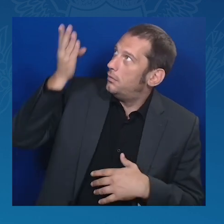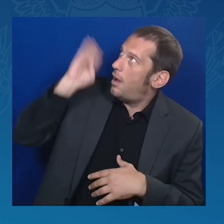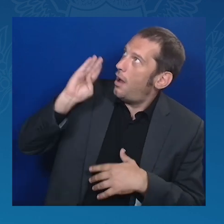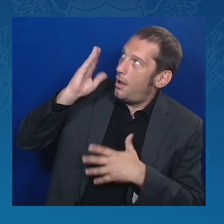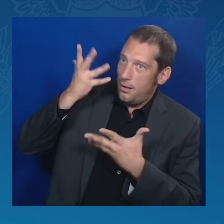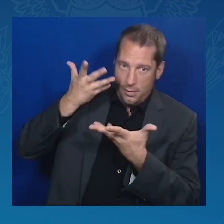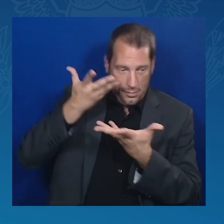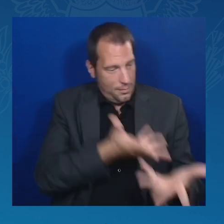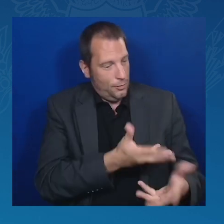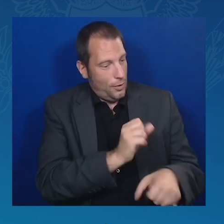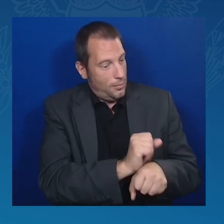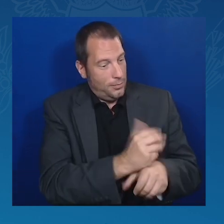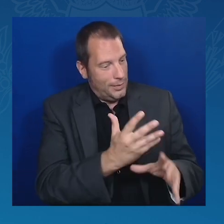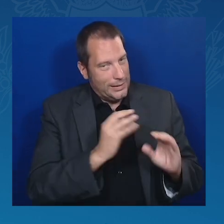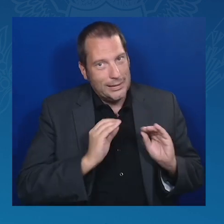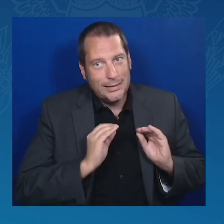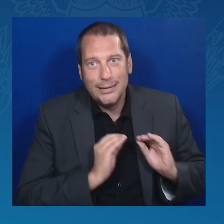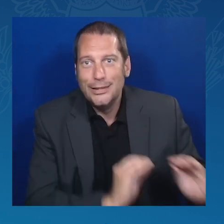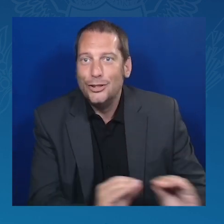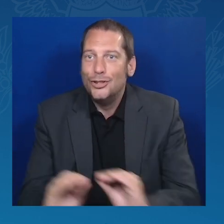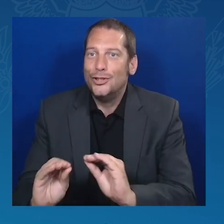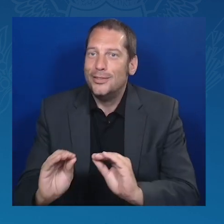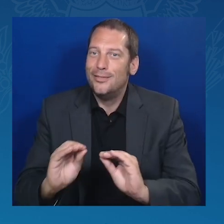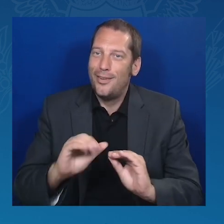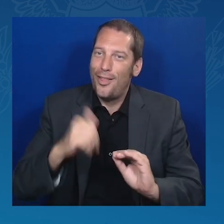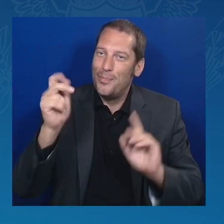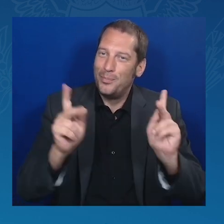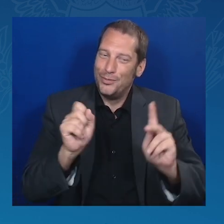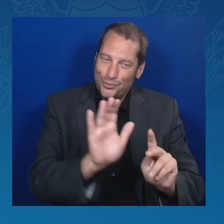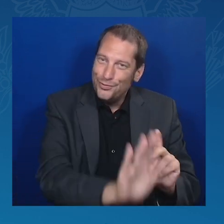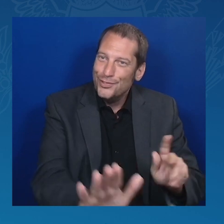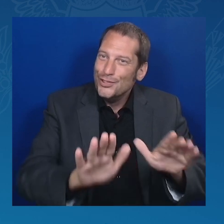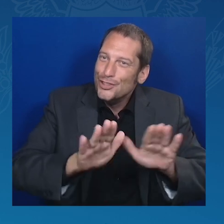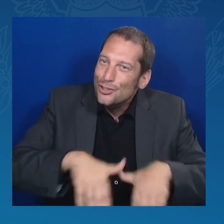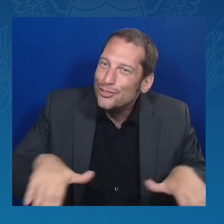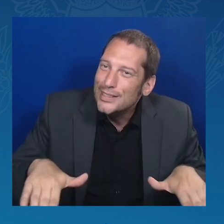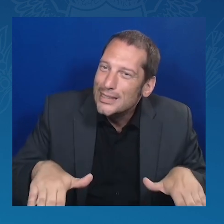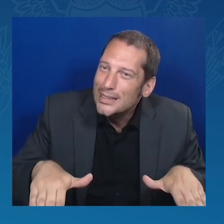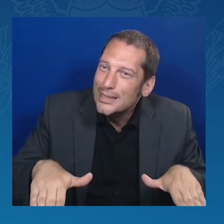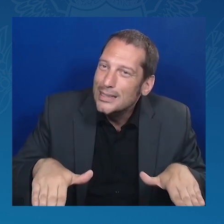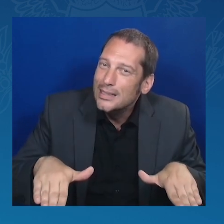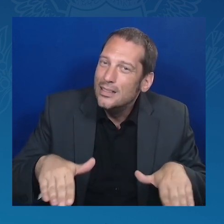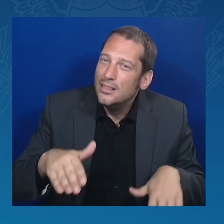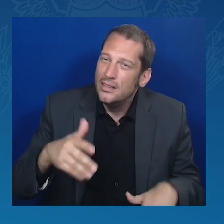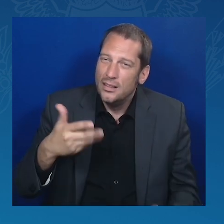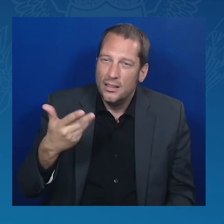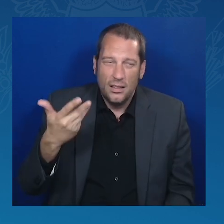See the intersections. Attacks on -- I mean, book bans. Book bans.